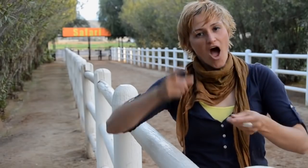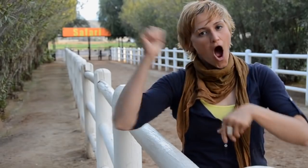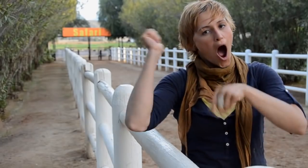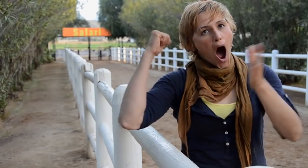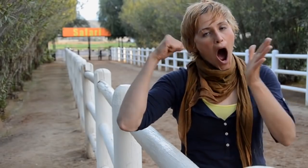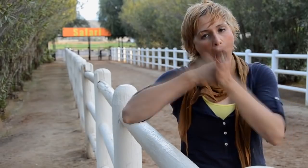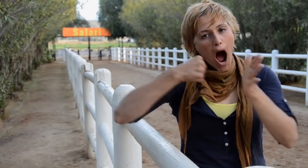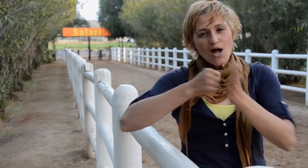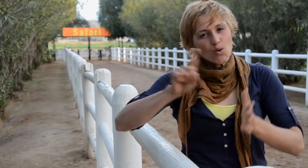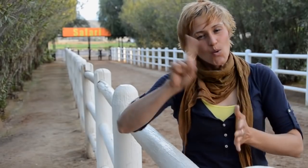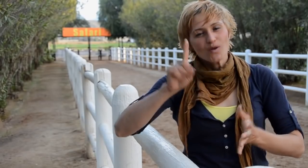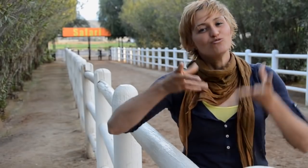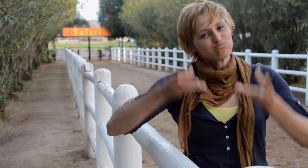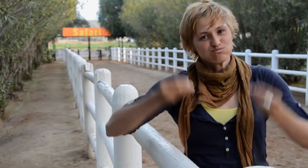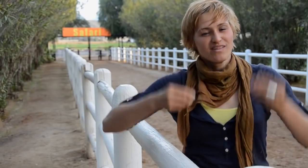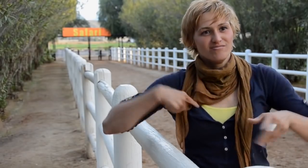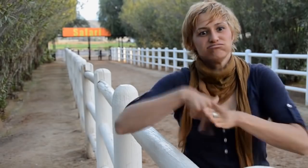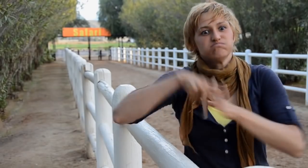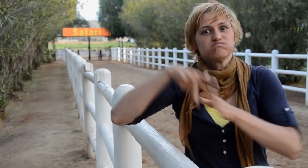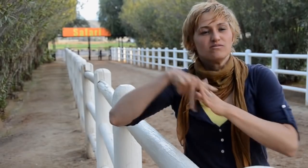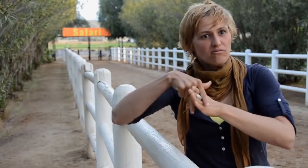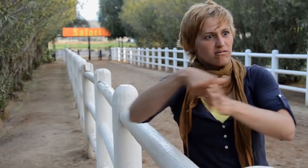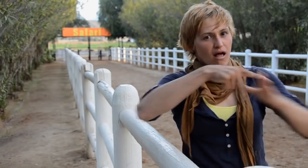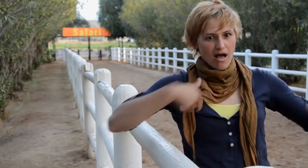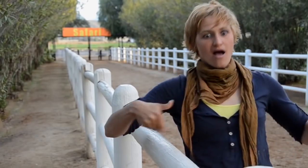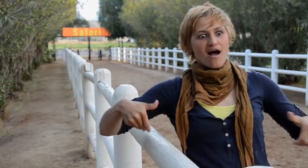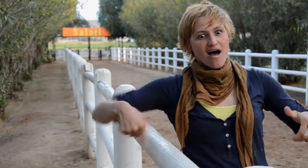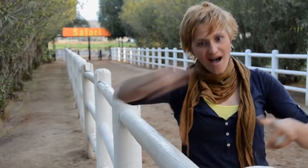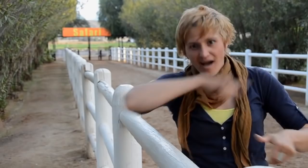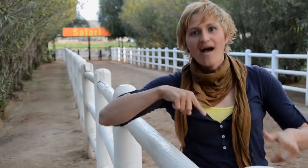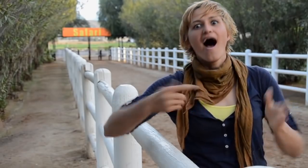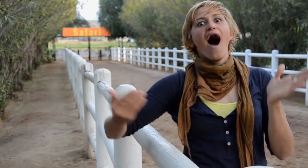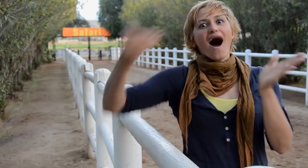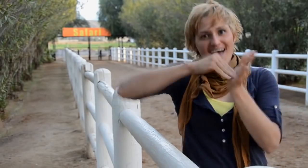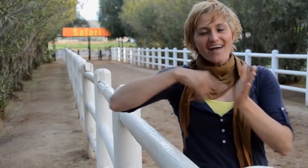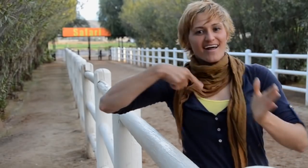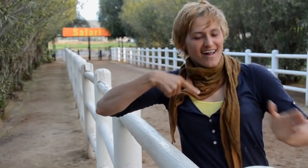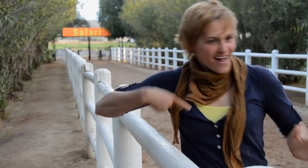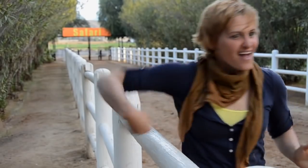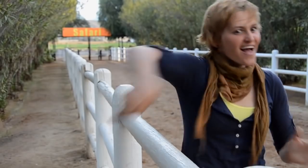I bounced while riding, and it was a soft bouncing ride, not a hard one. Went around twice with the guide’s assistance but